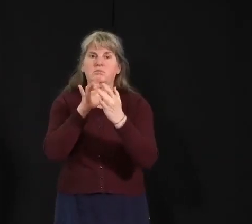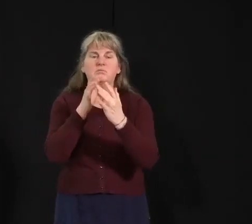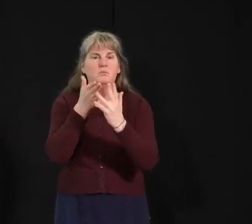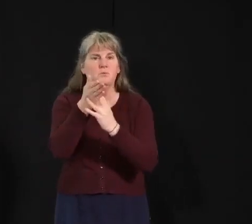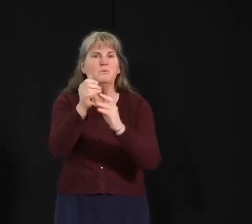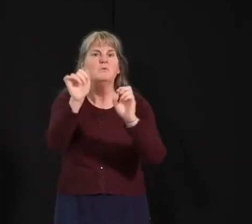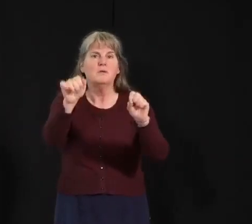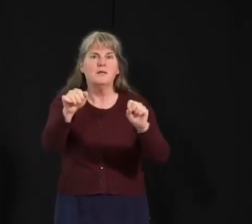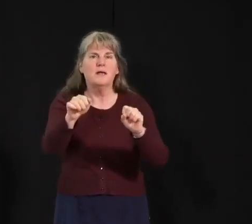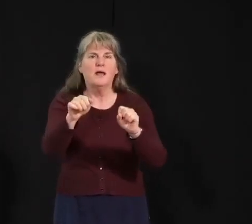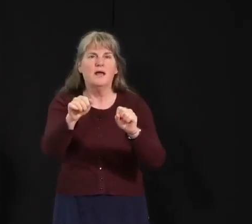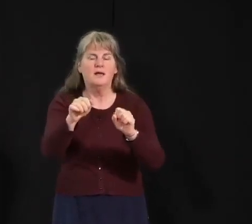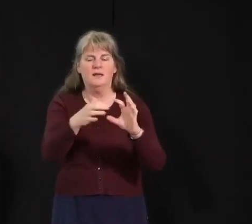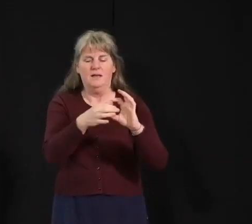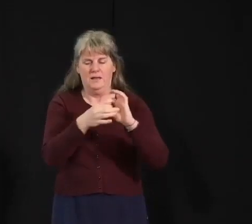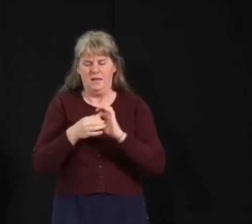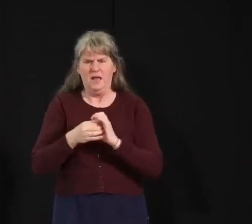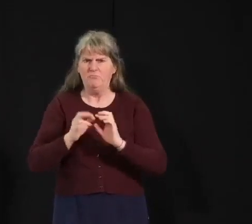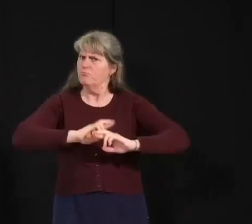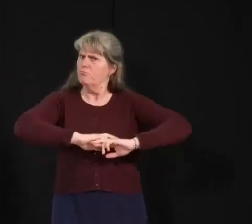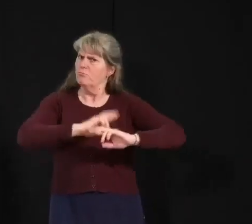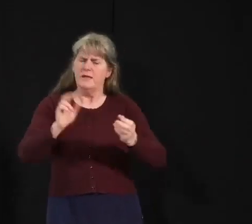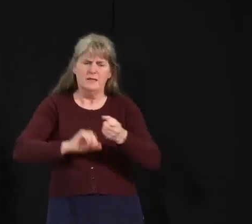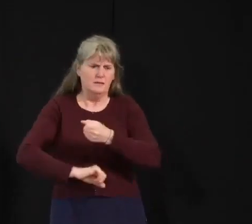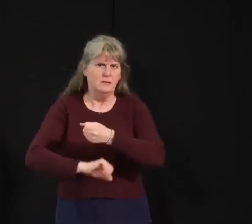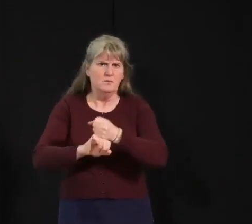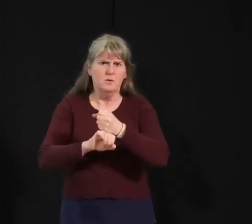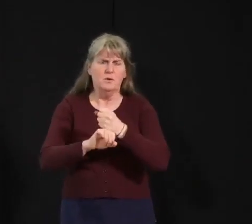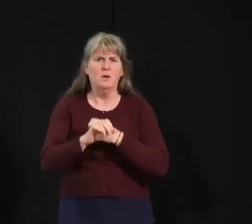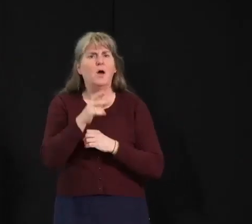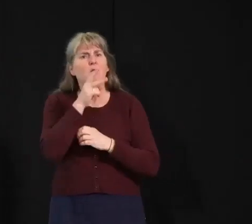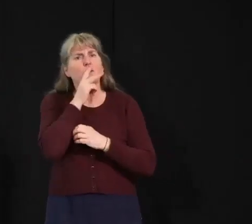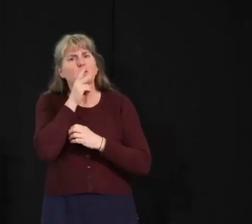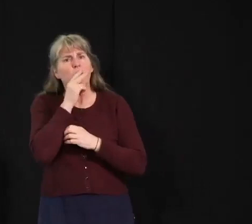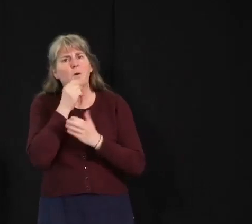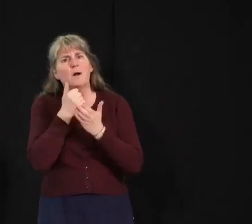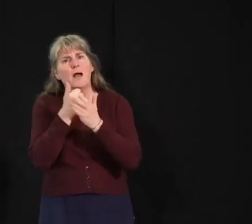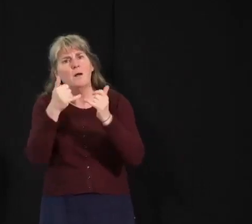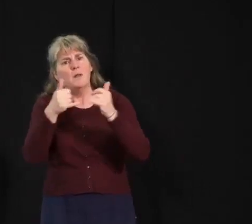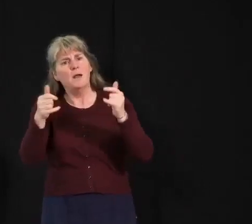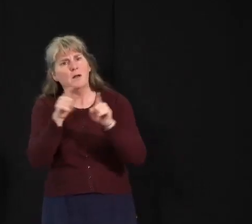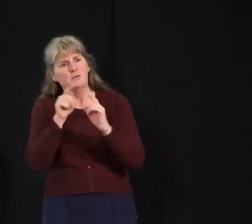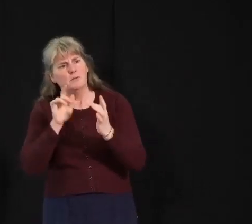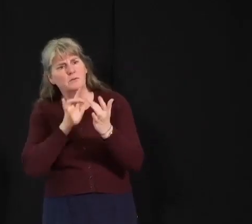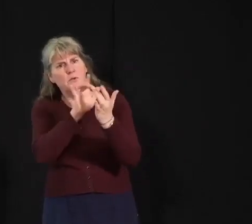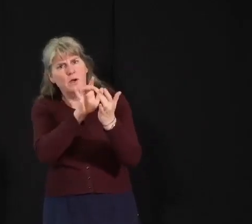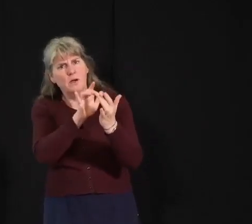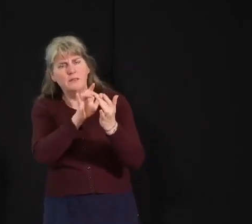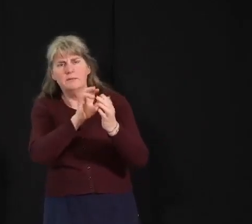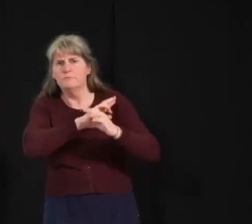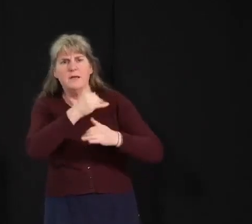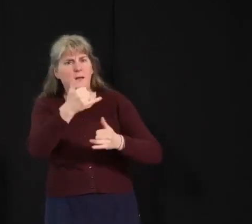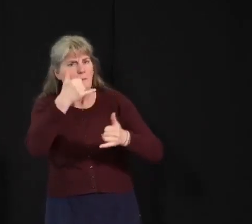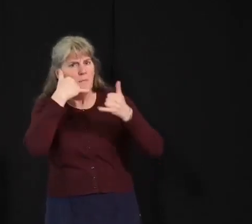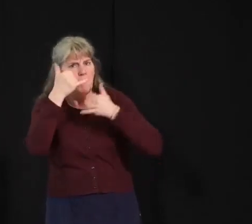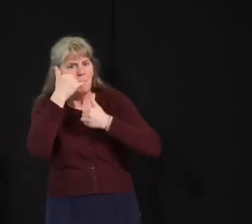website. They health promotion unit which runs the quick path program has now adapted to virtual or low